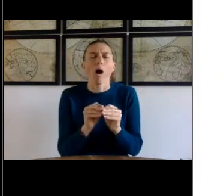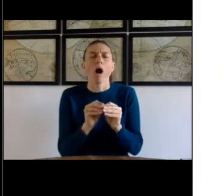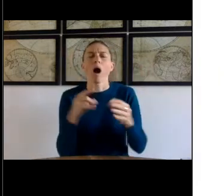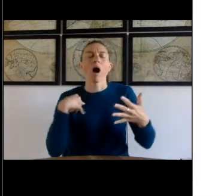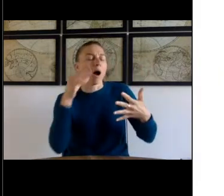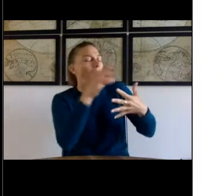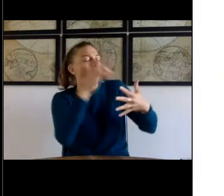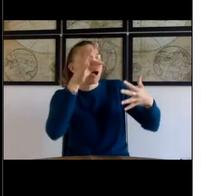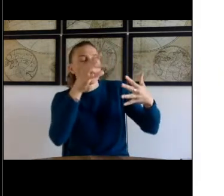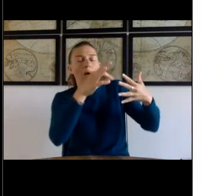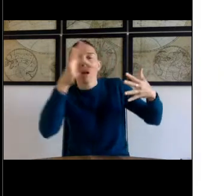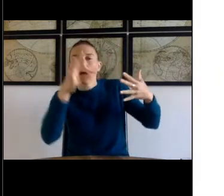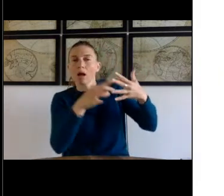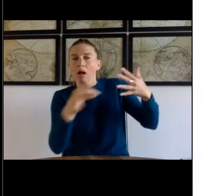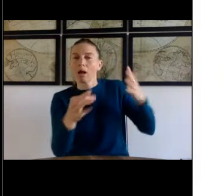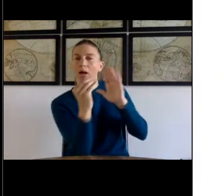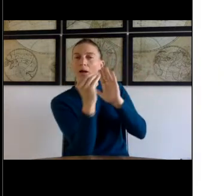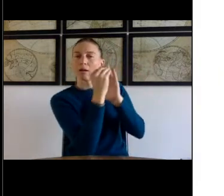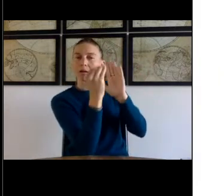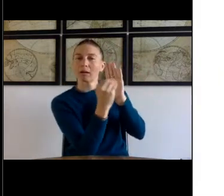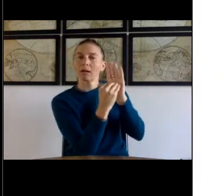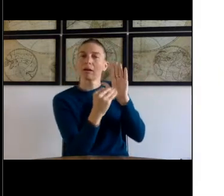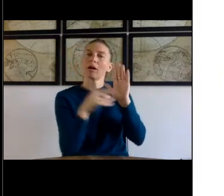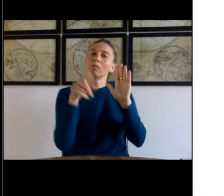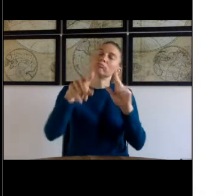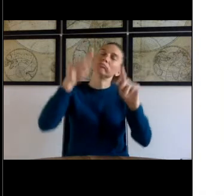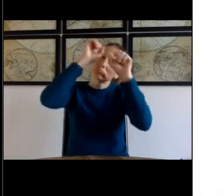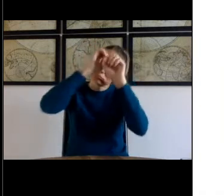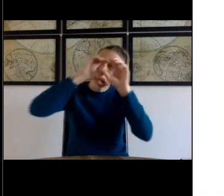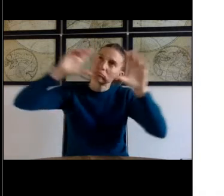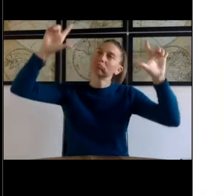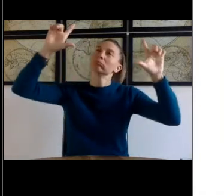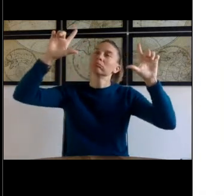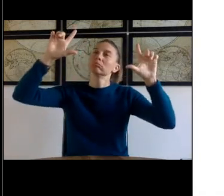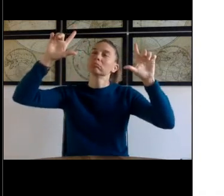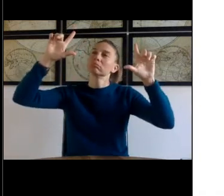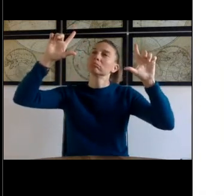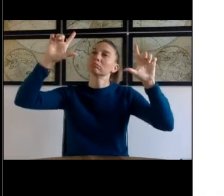but it'll give you an understanding of what is our approach.